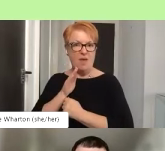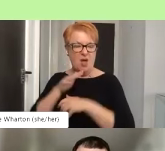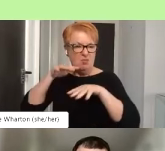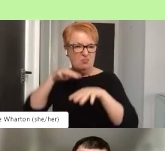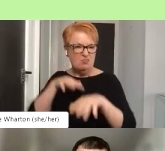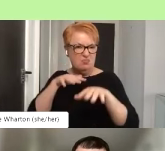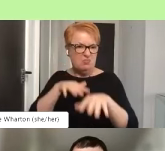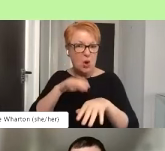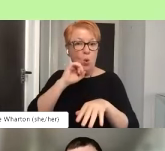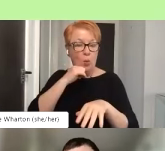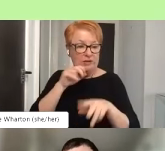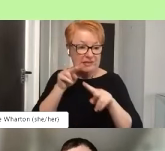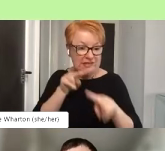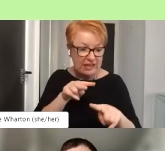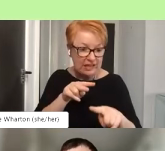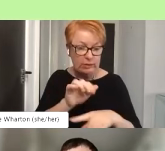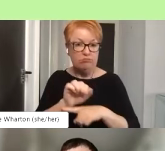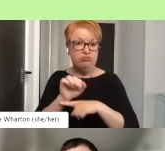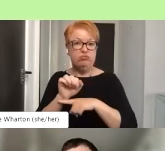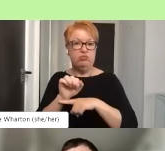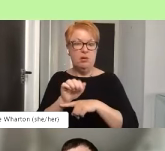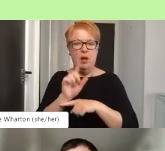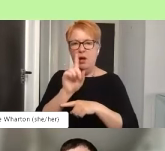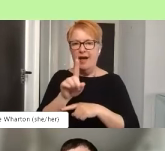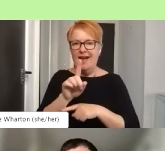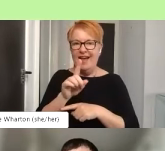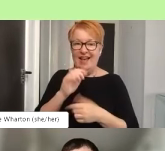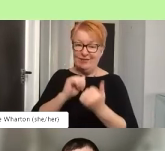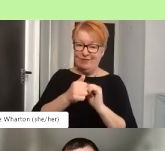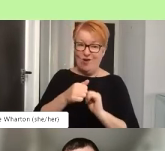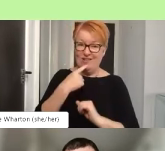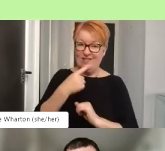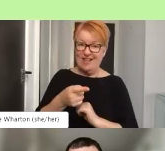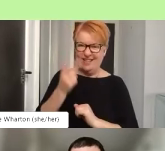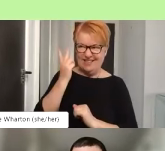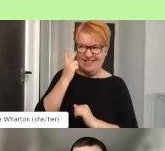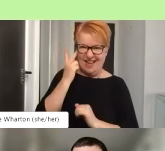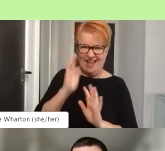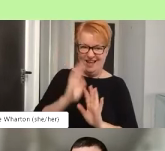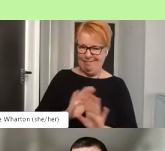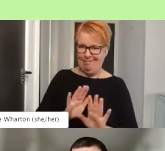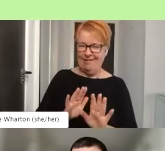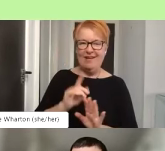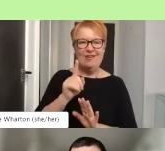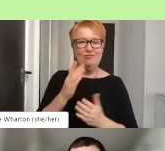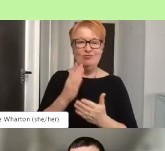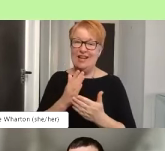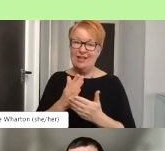And then his activist friends find this idea silly. It's actually way too contemporary for its time, his times.